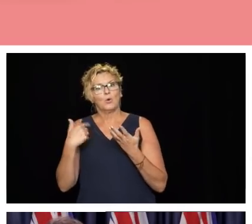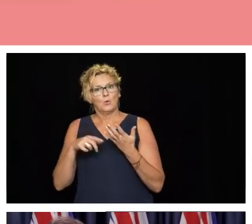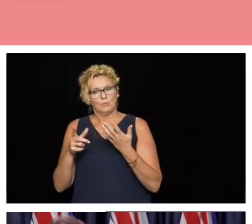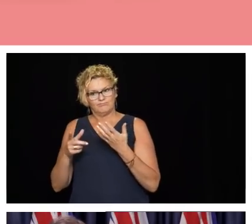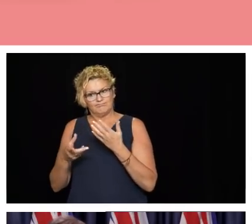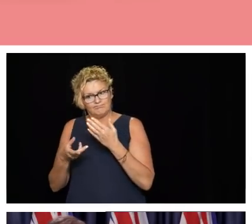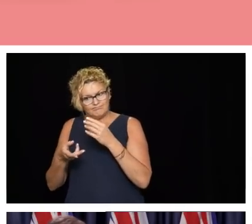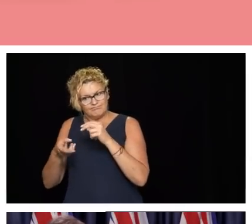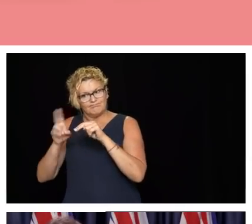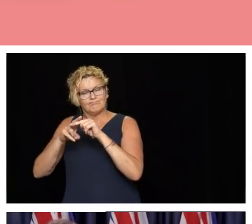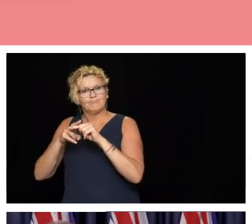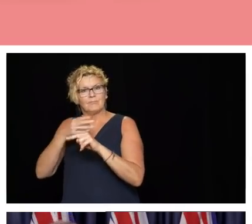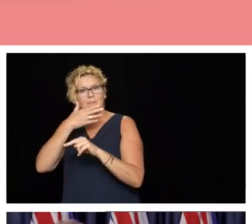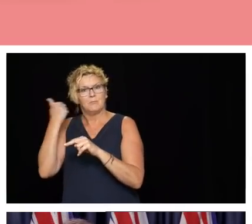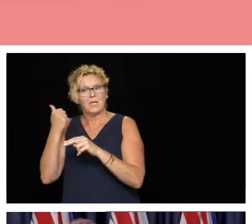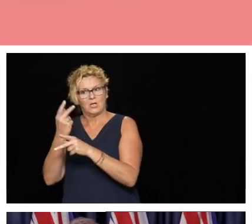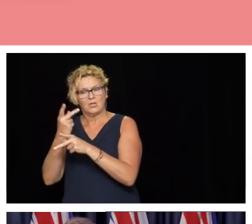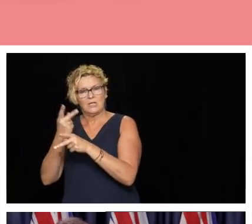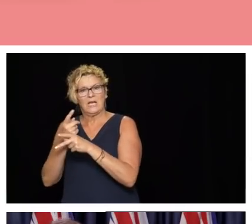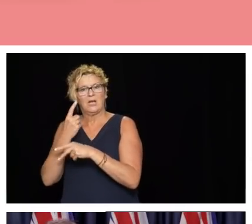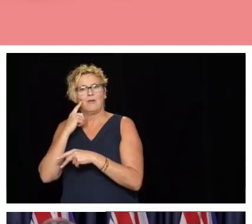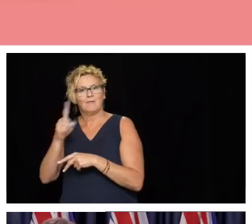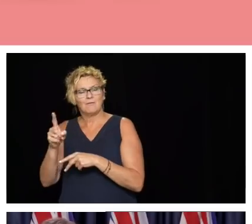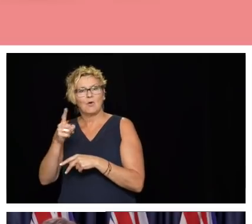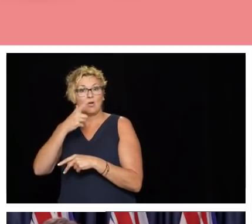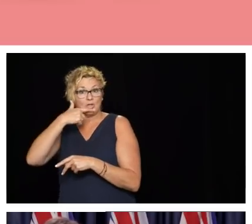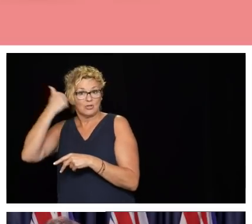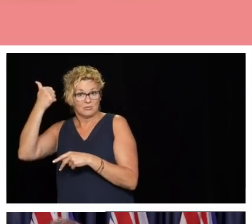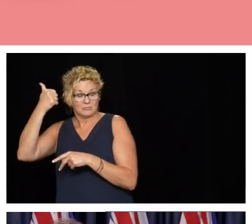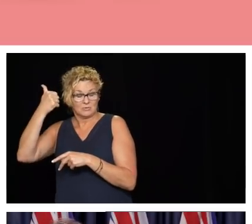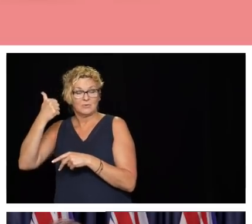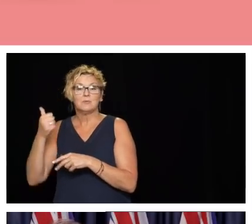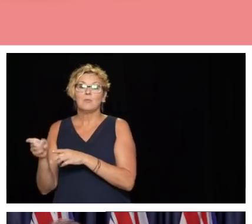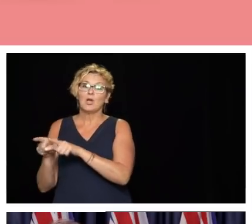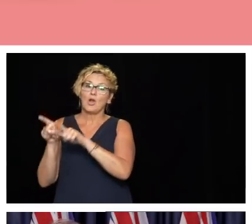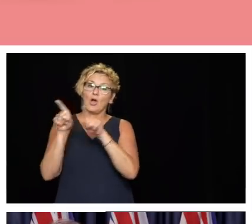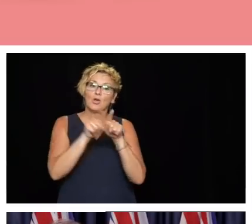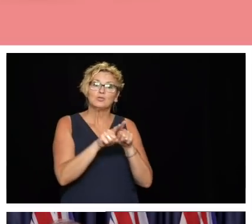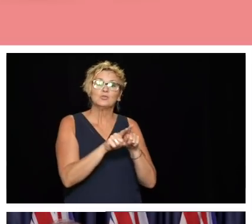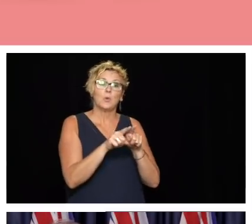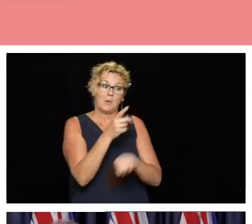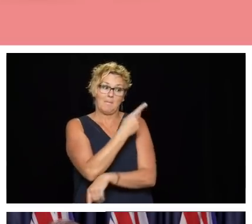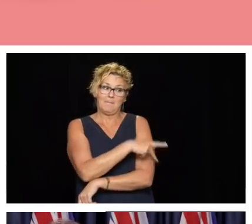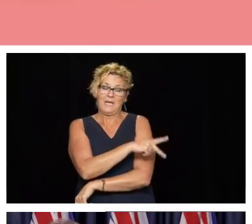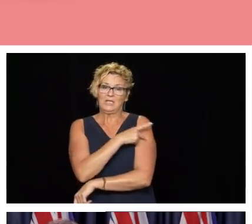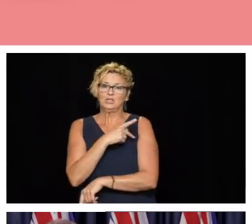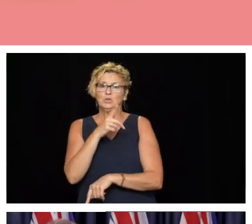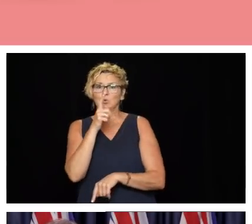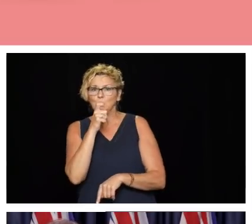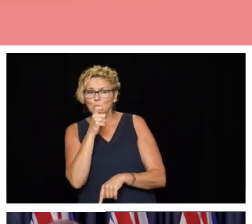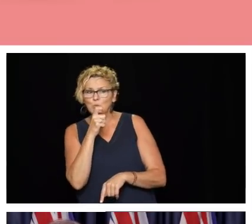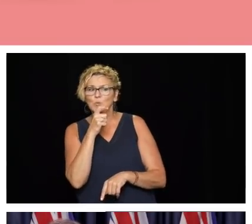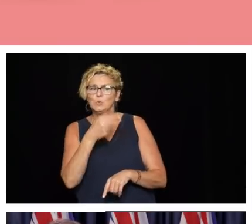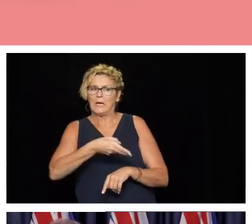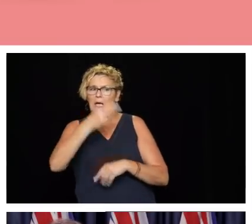We are also in addition to those efforts, in terms of seniors care and in terms of long-term care and assisted living, we are also